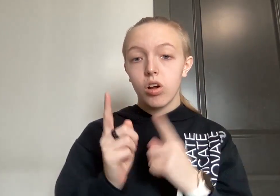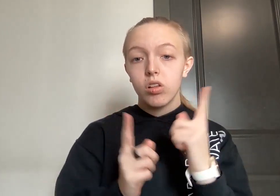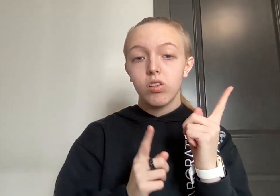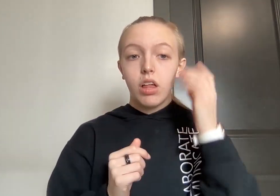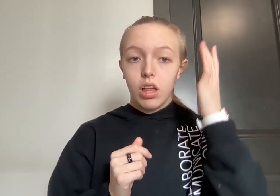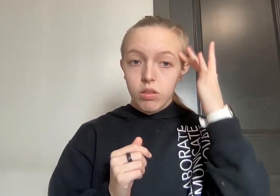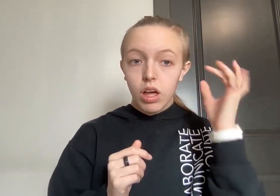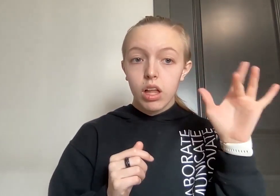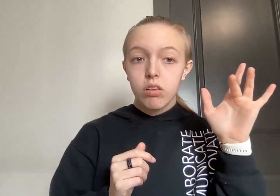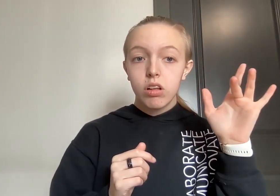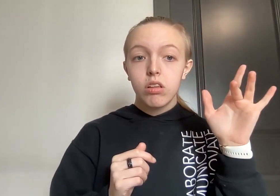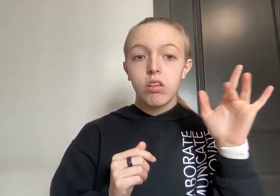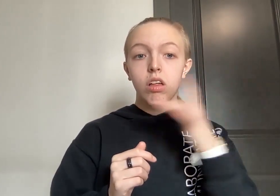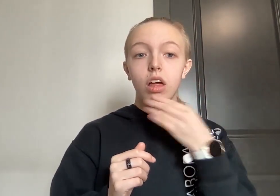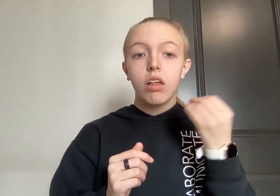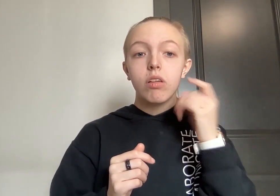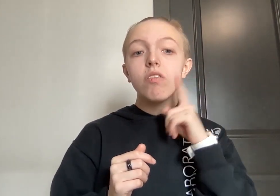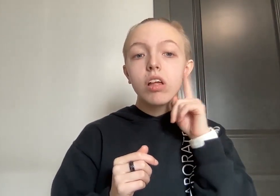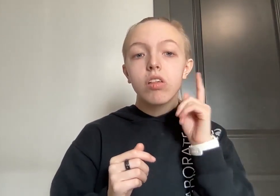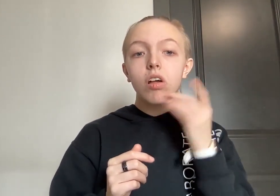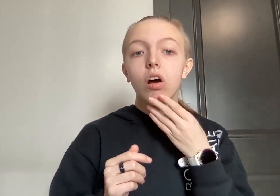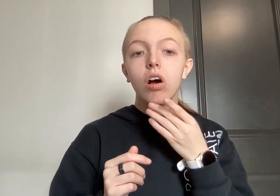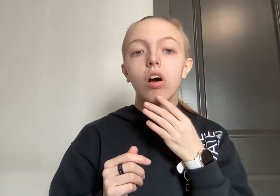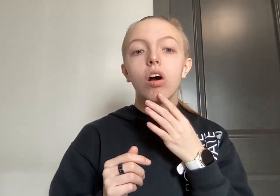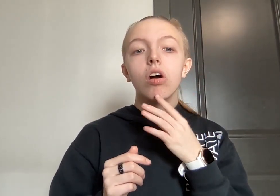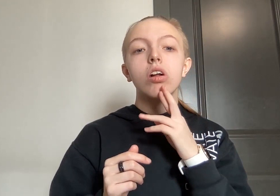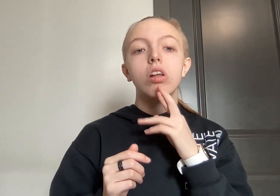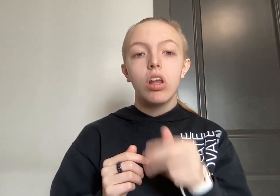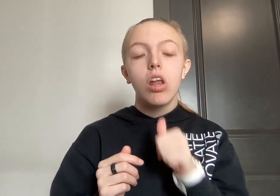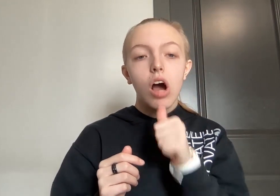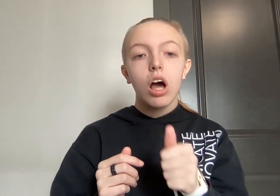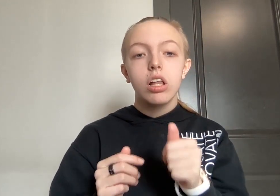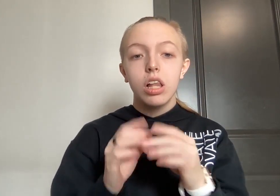Intelligence and deafness are not linked